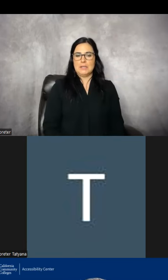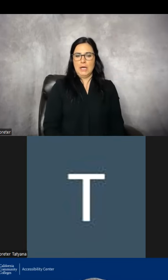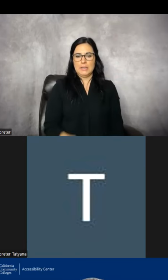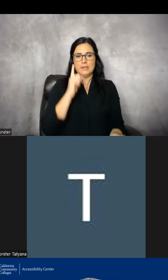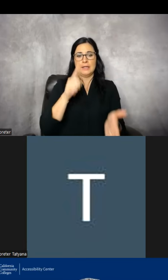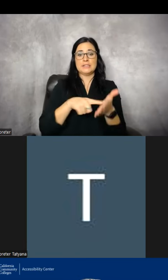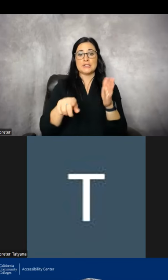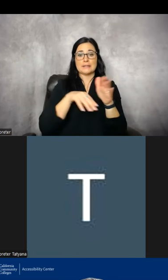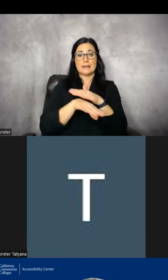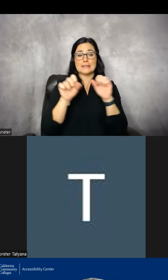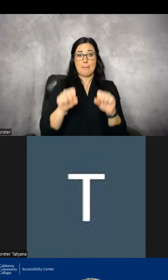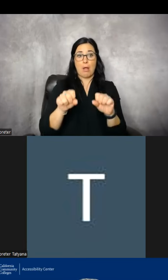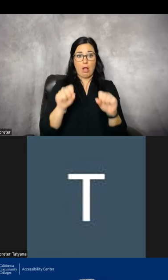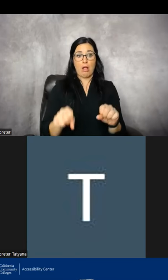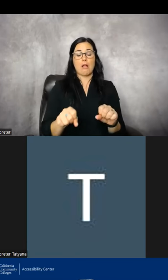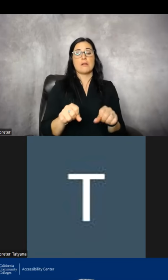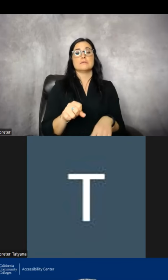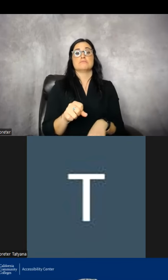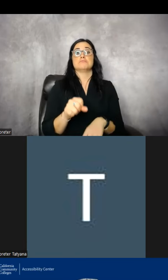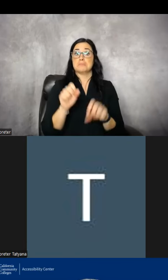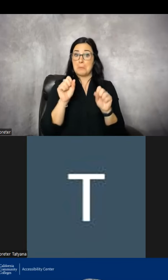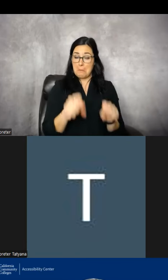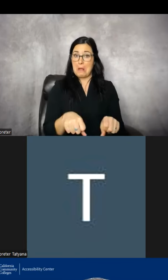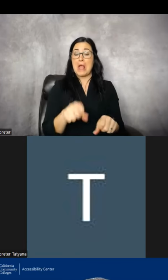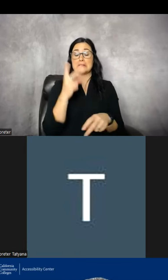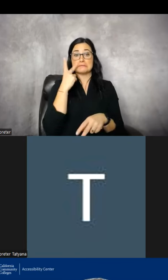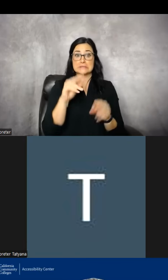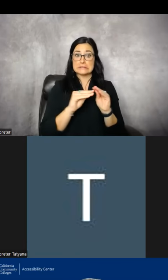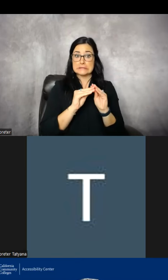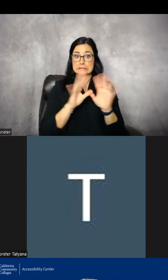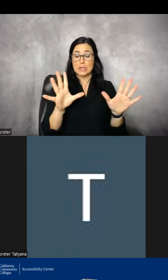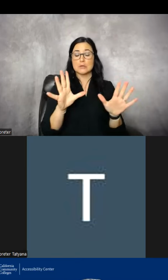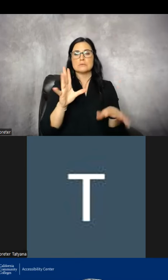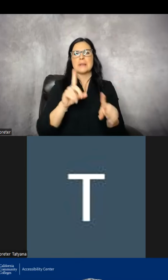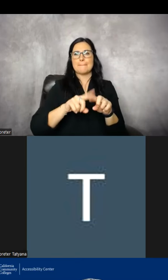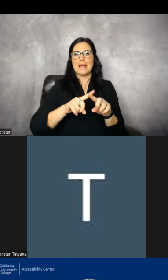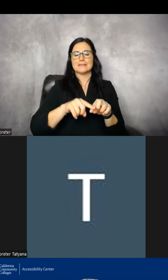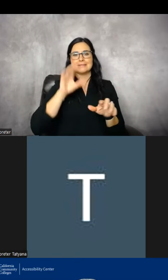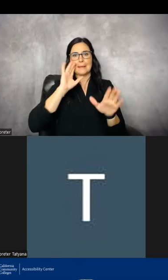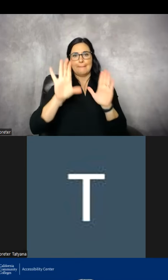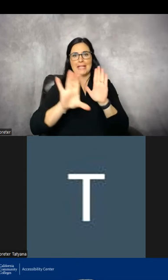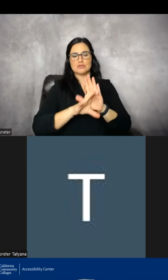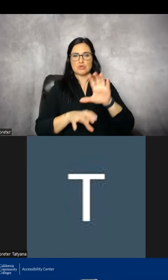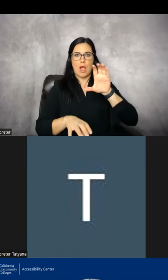All tools happily pass all kinds of images as long as they have some text.